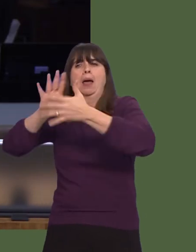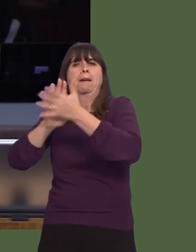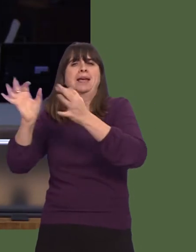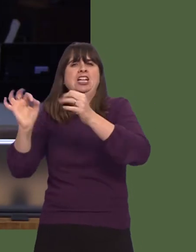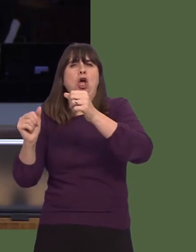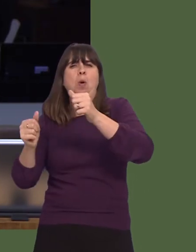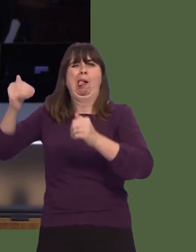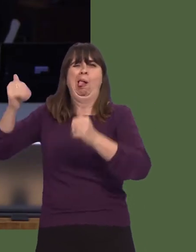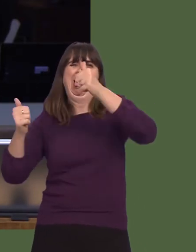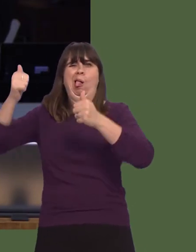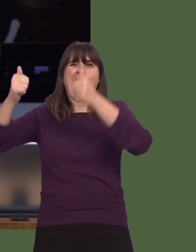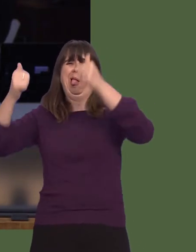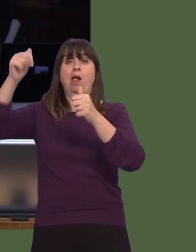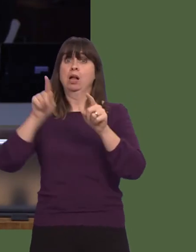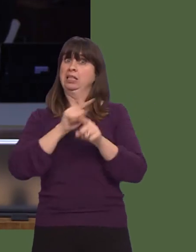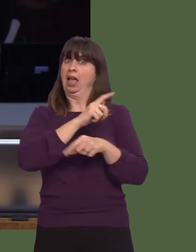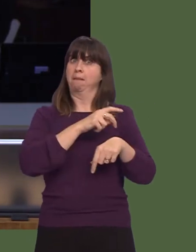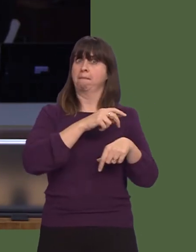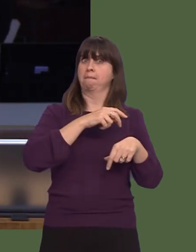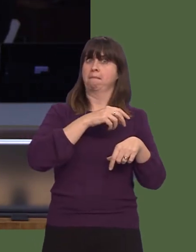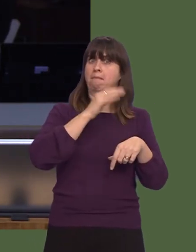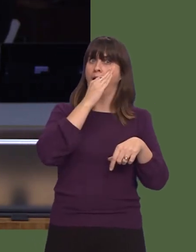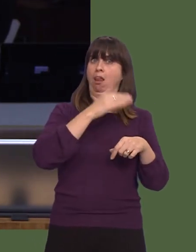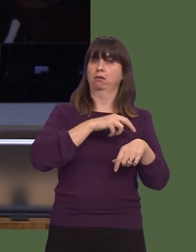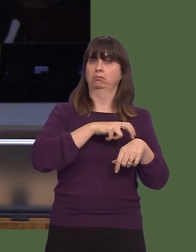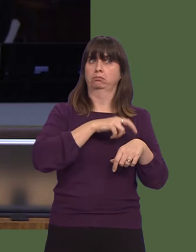Irish have done in relation to corporation tax, giving them a significant advantage,